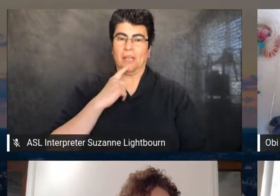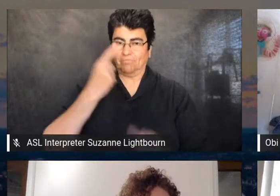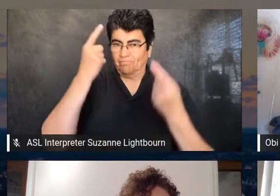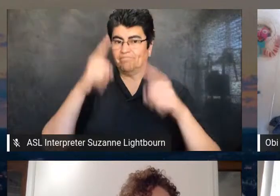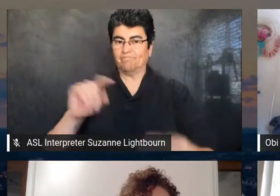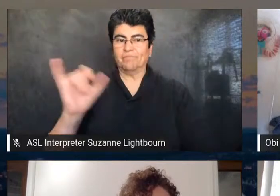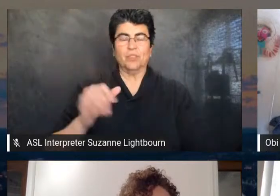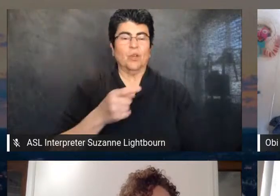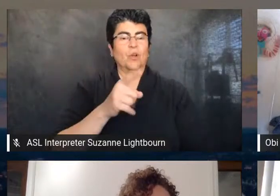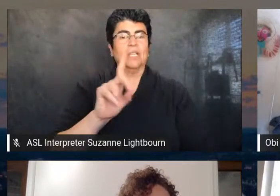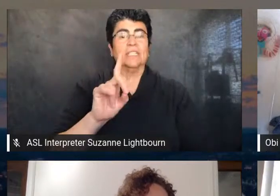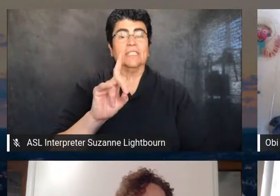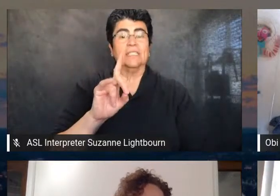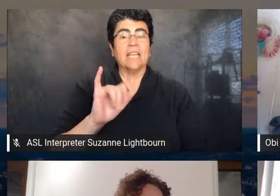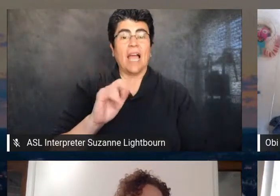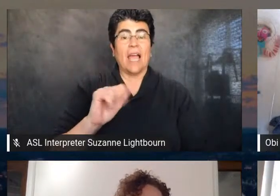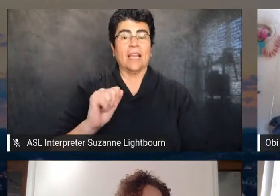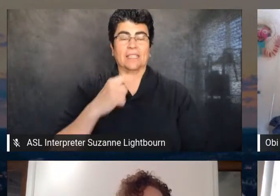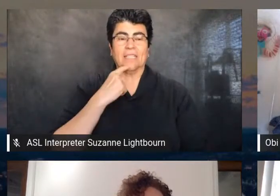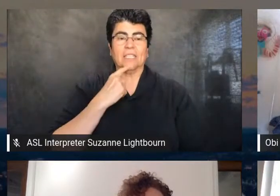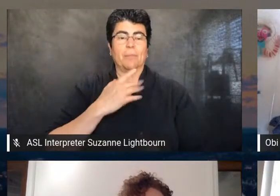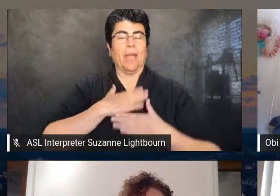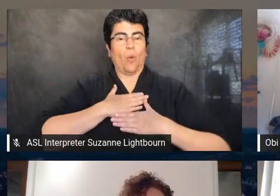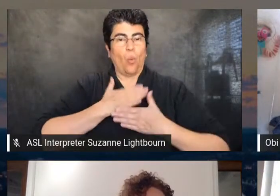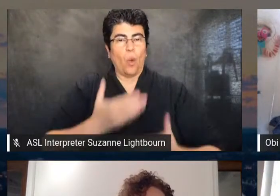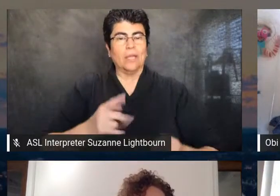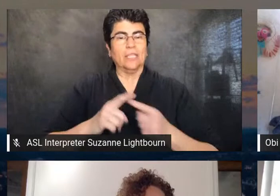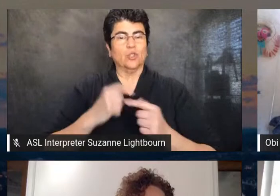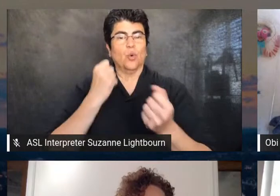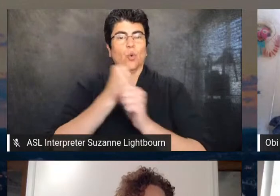Be willing to create safe spaces